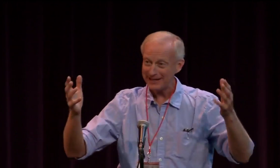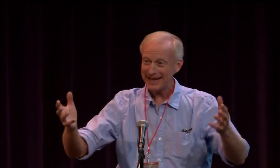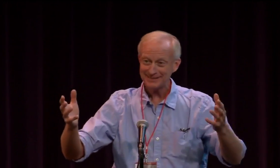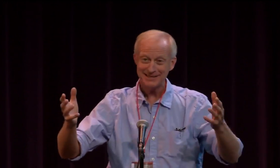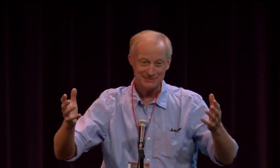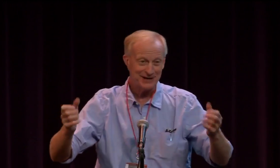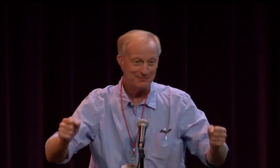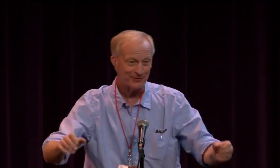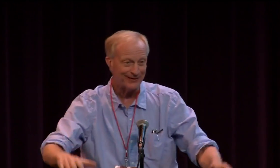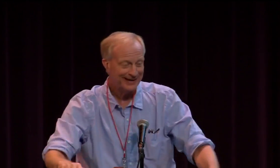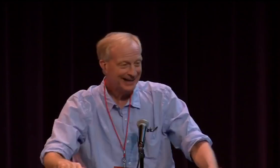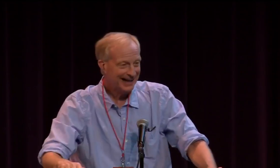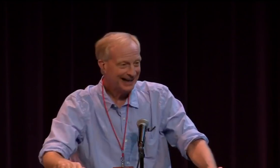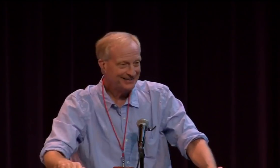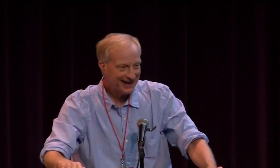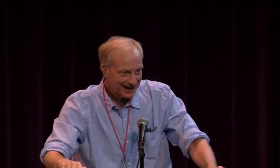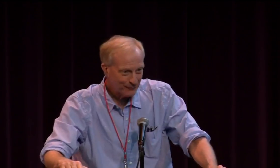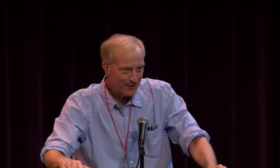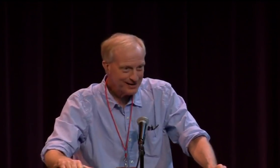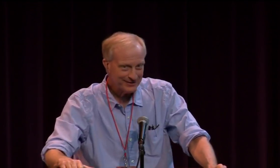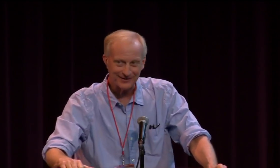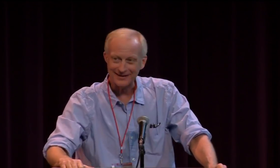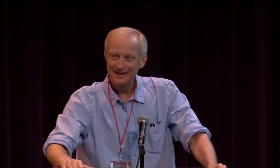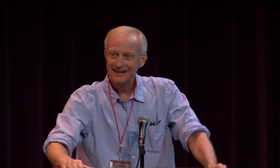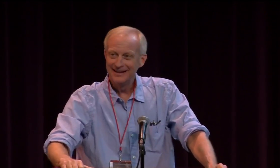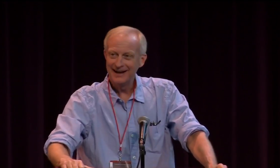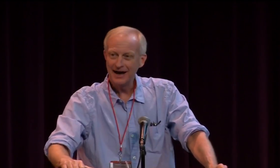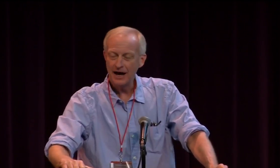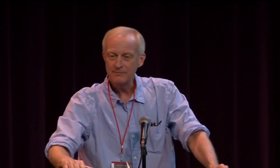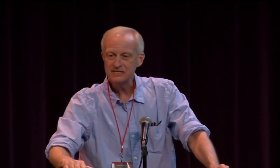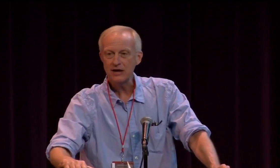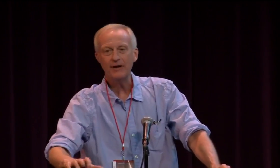WHERE DO THEY GET THESE PEOPLE? YOU'VE GOT TO WONDER!